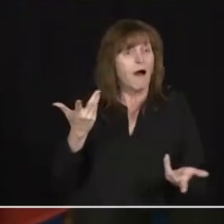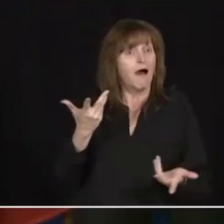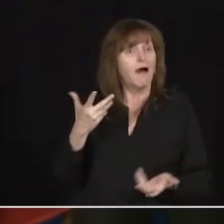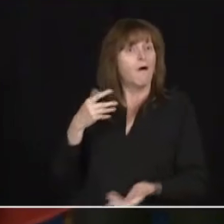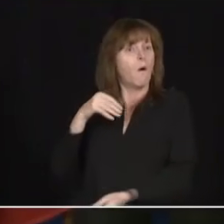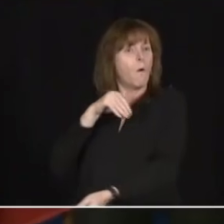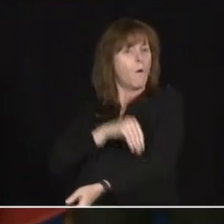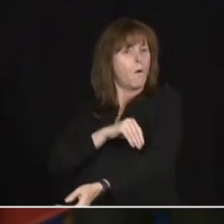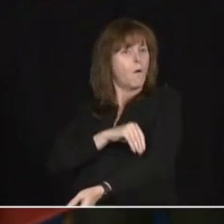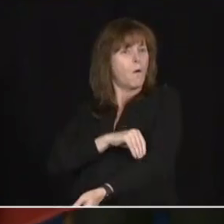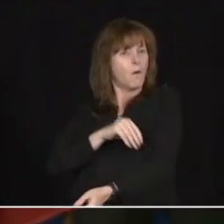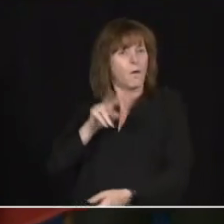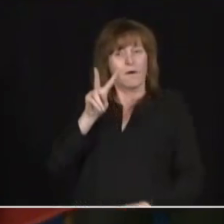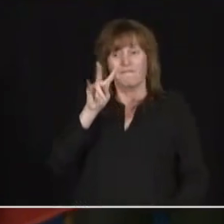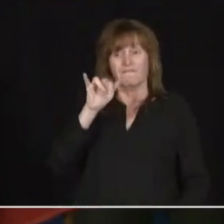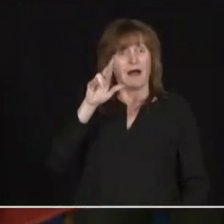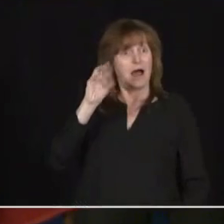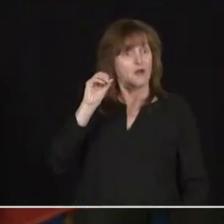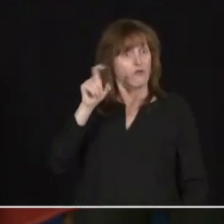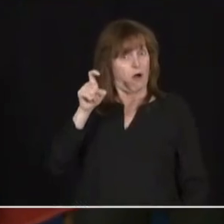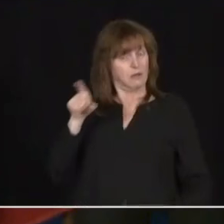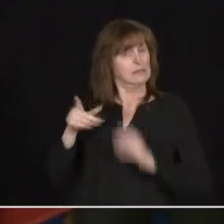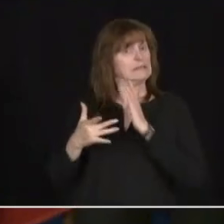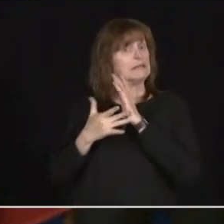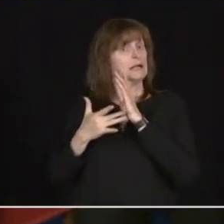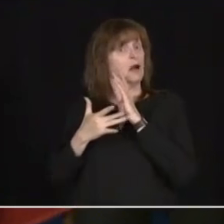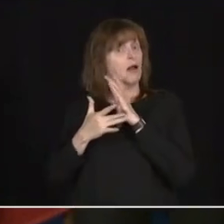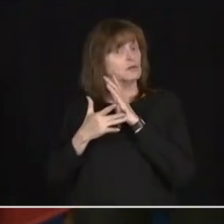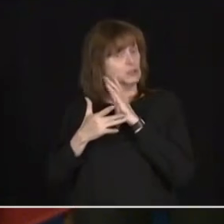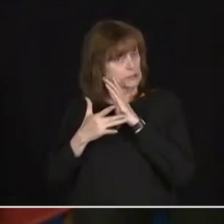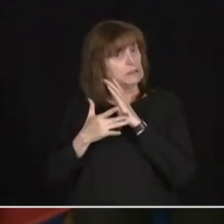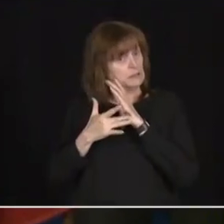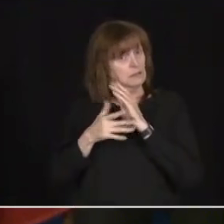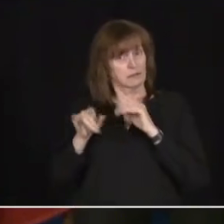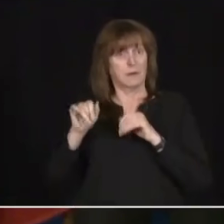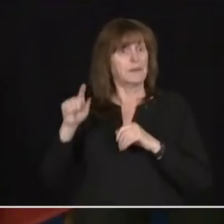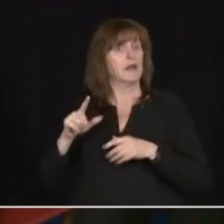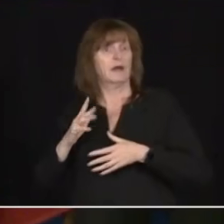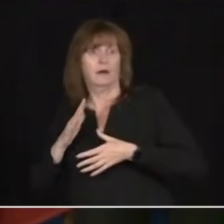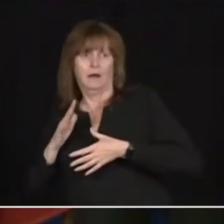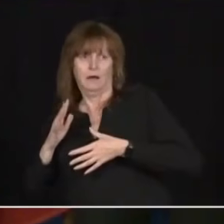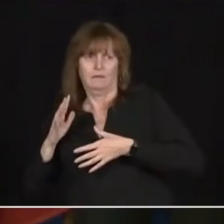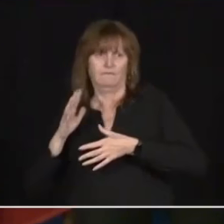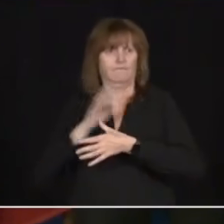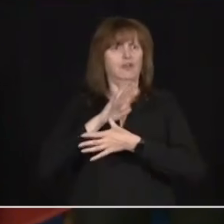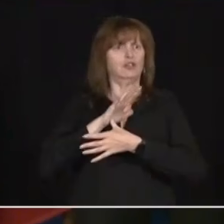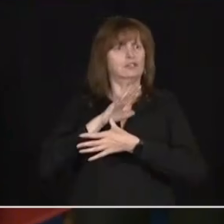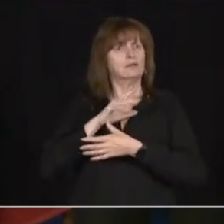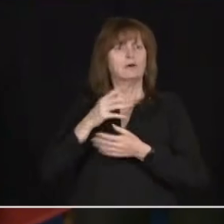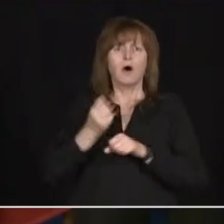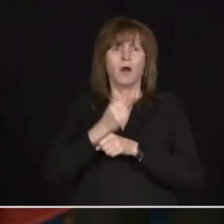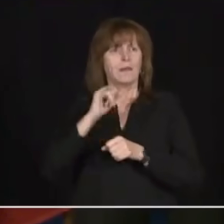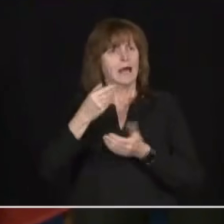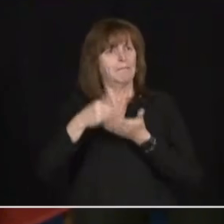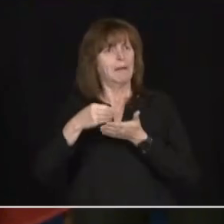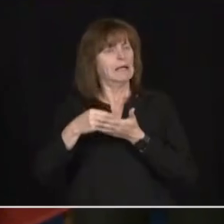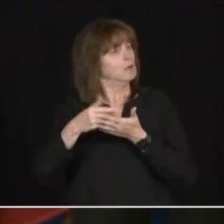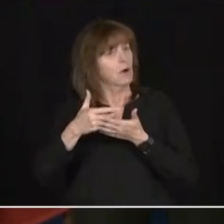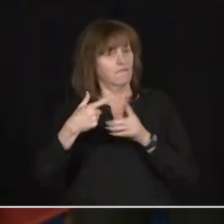Oakville-based virox technologies is the first successful recipient from the Ontarian Together fund with an